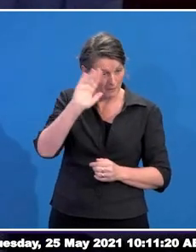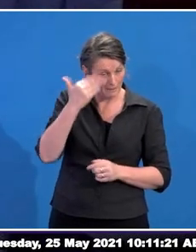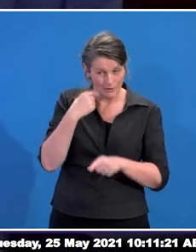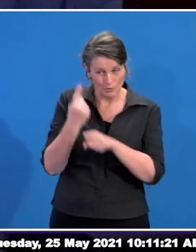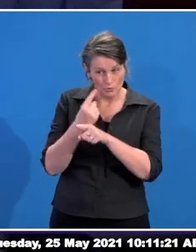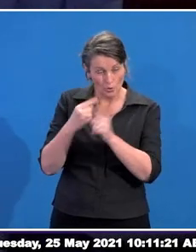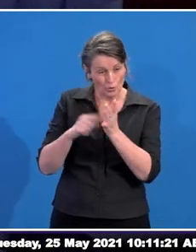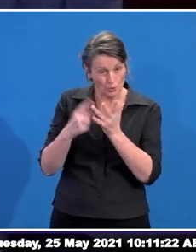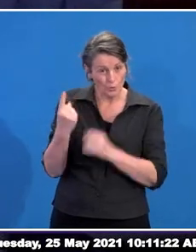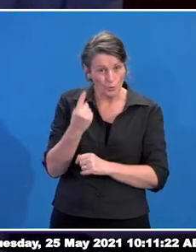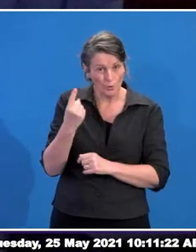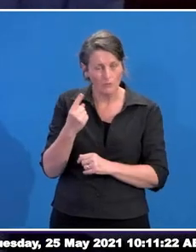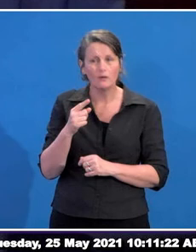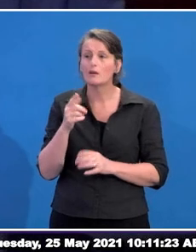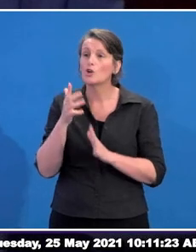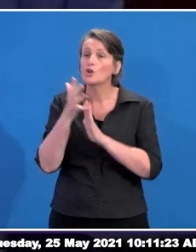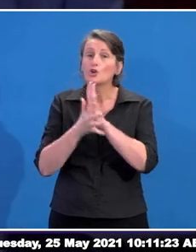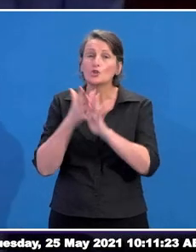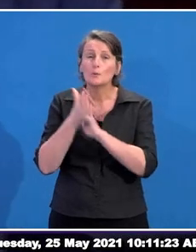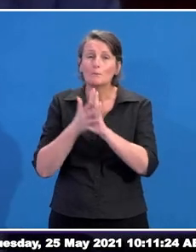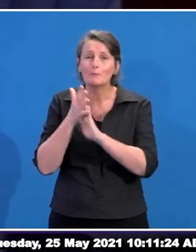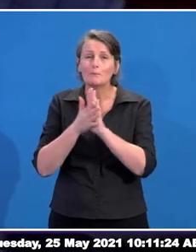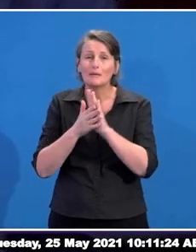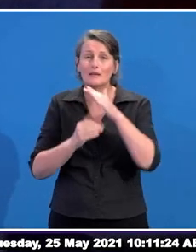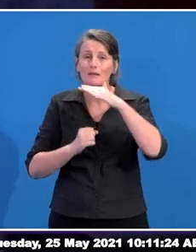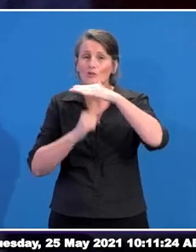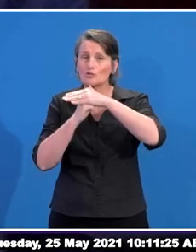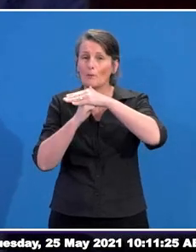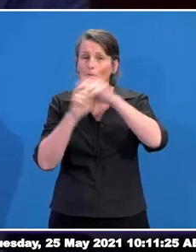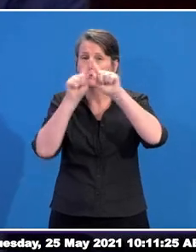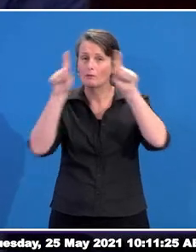Are you talking about the one on the page with the top number being 0002?